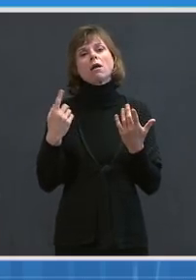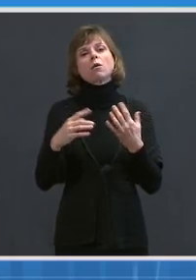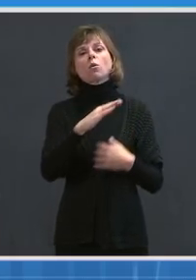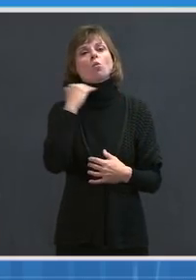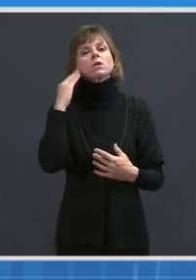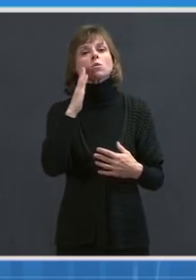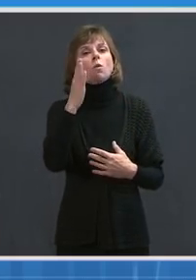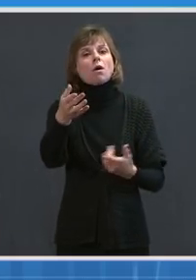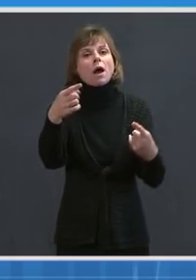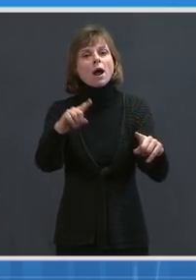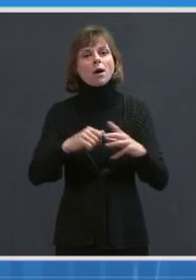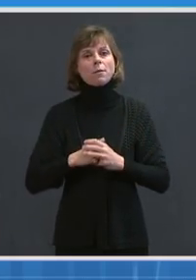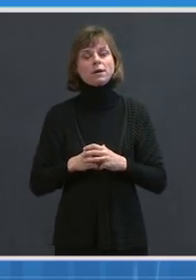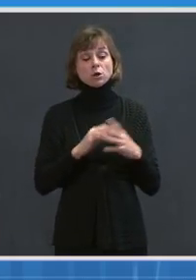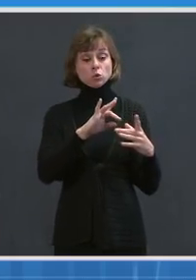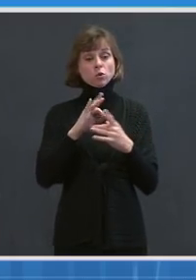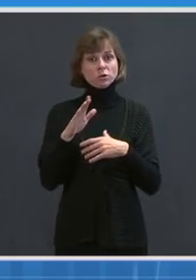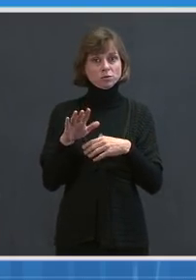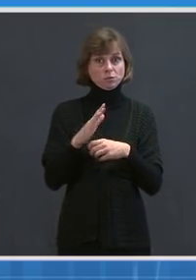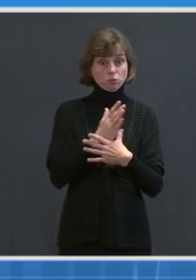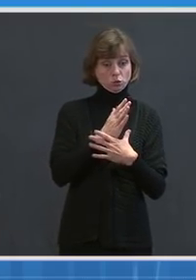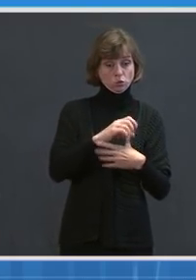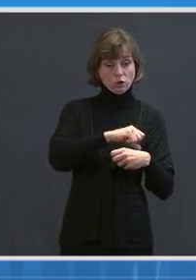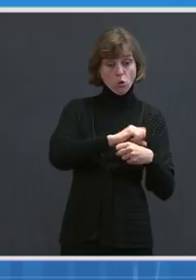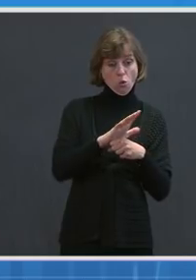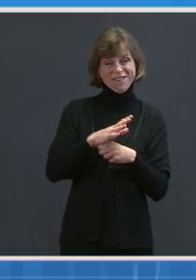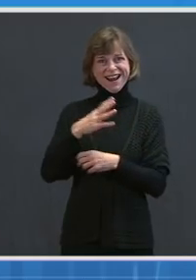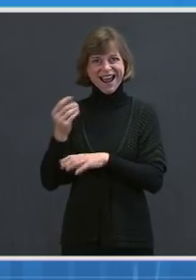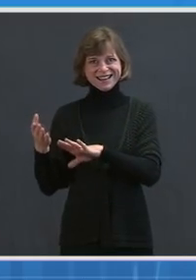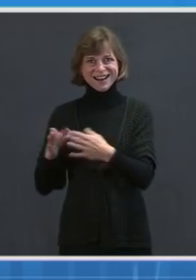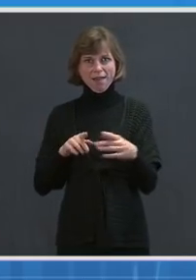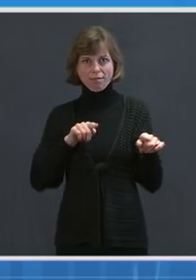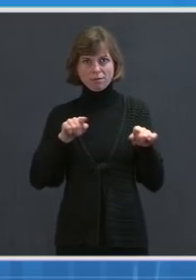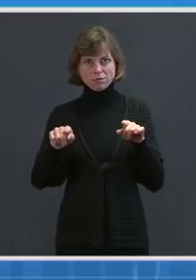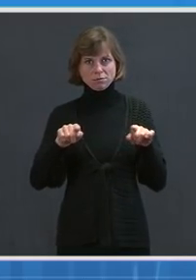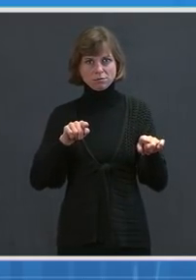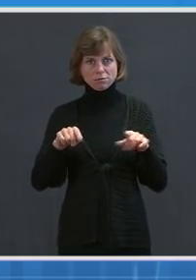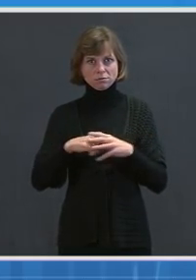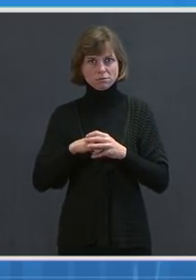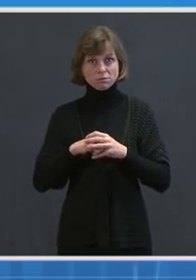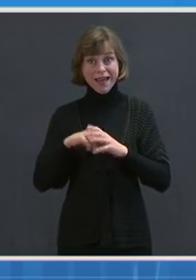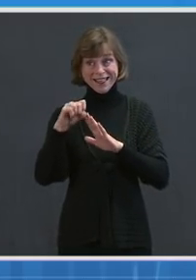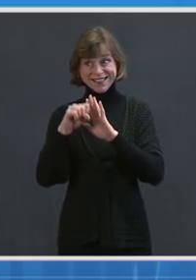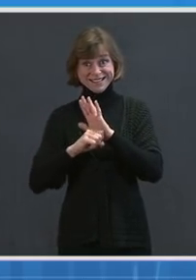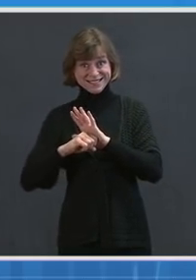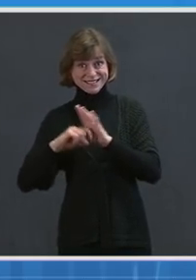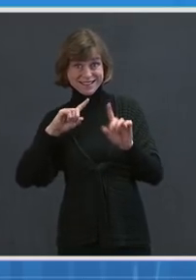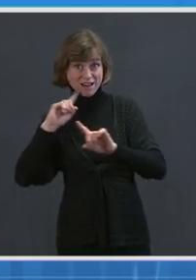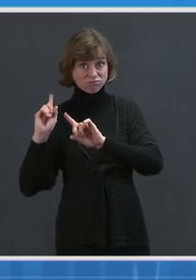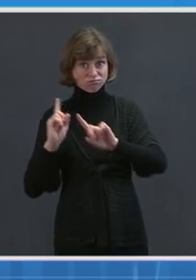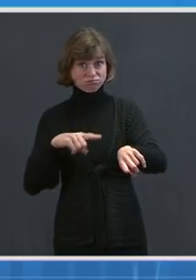between COVID-19 cases and deaths, and both state-issued mask mandates and restaurants